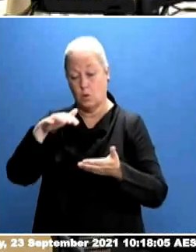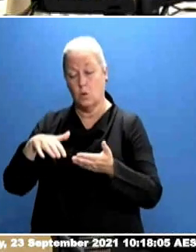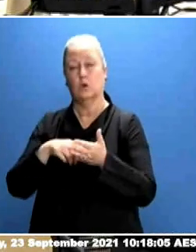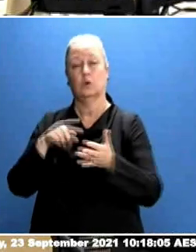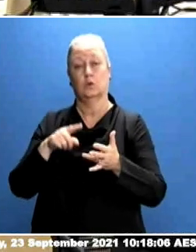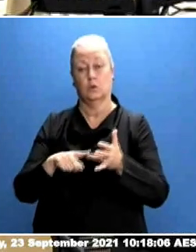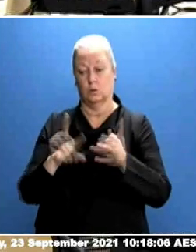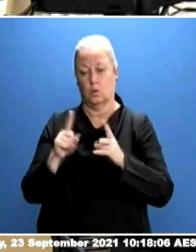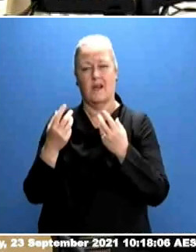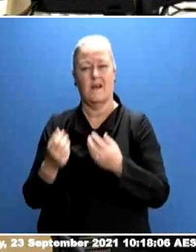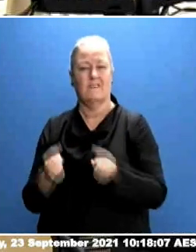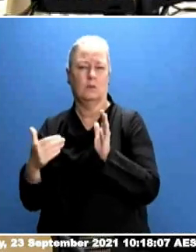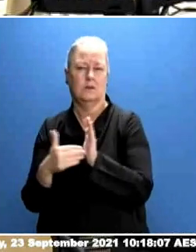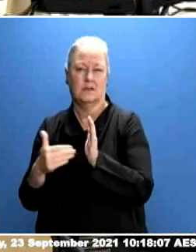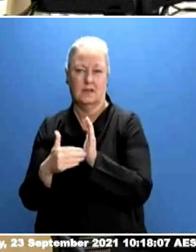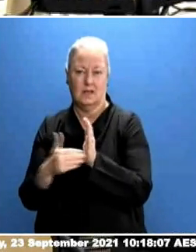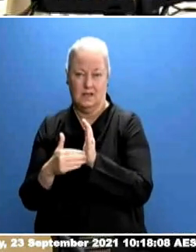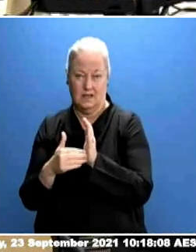in terms of the policy for Centre,